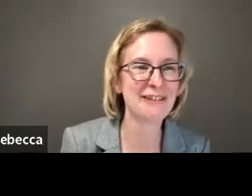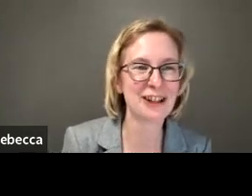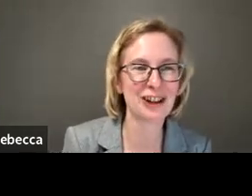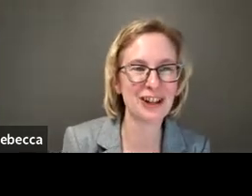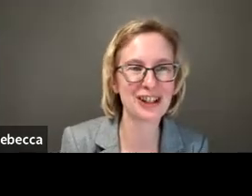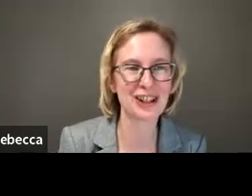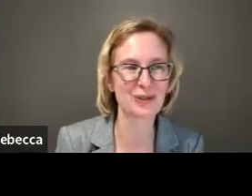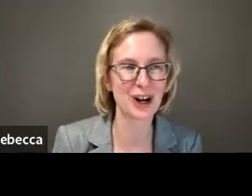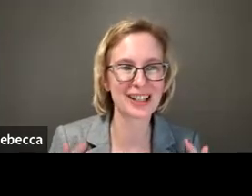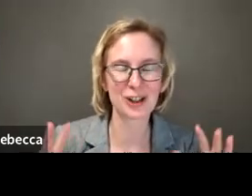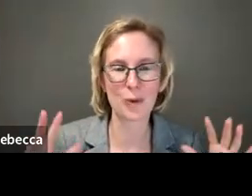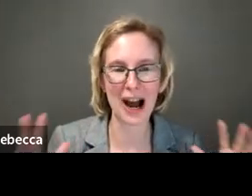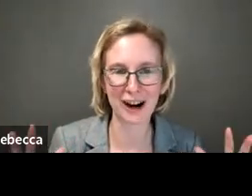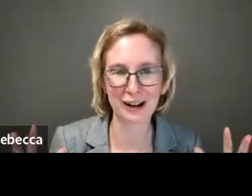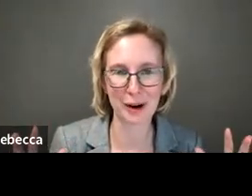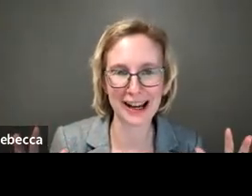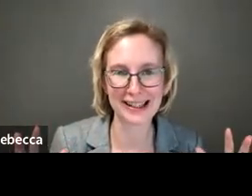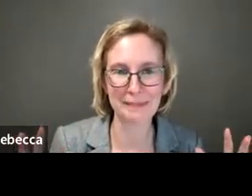They've contributed to this work in such a wide variety of ways,